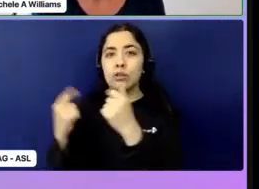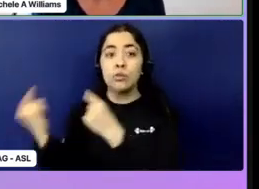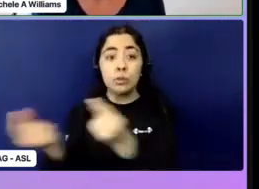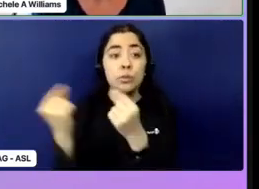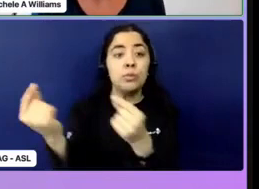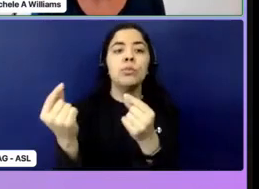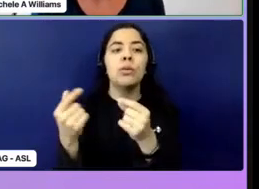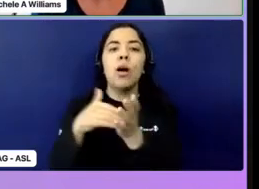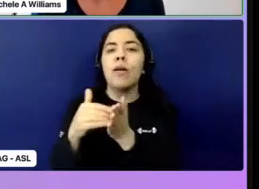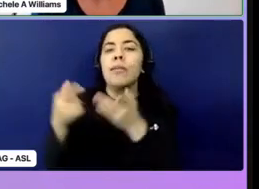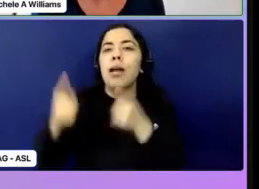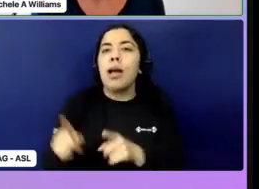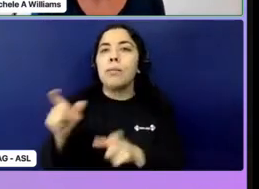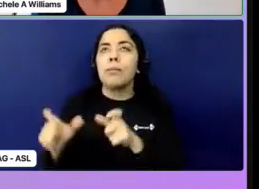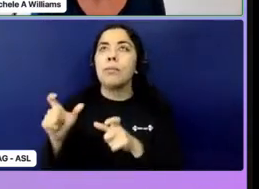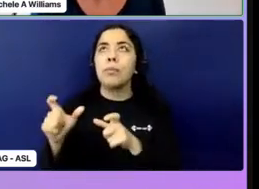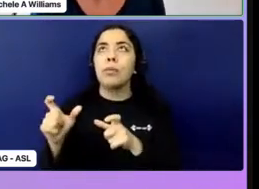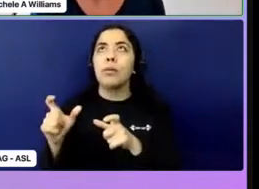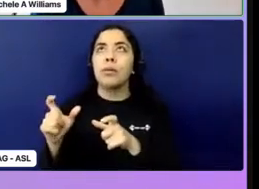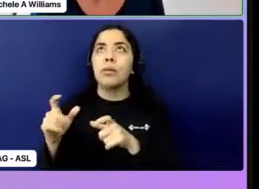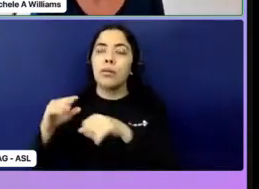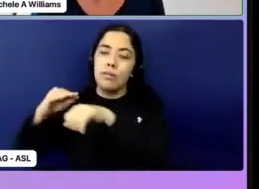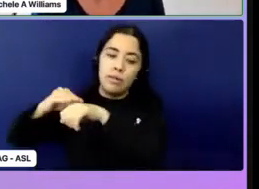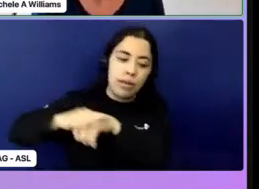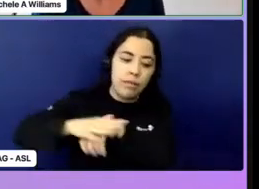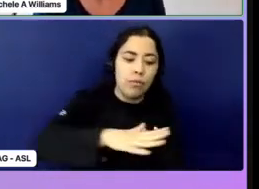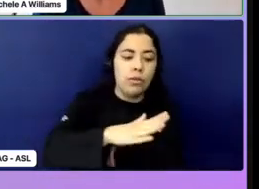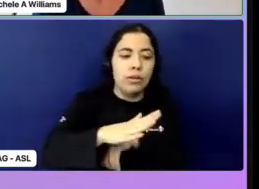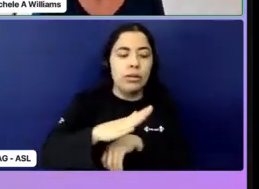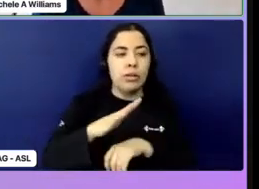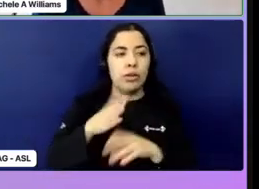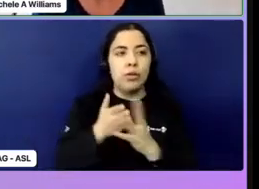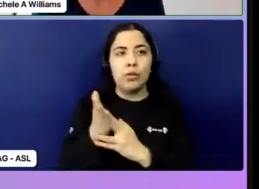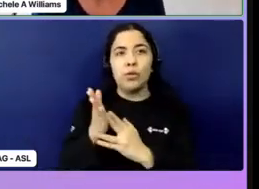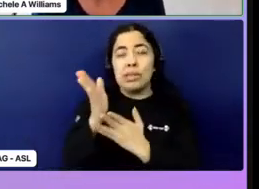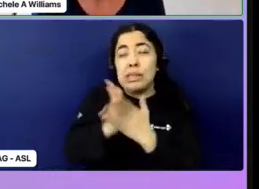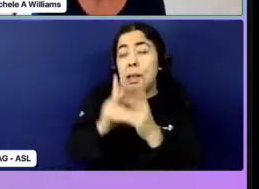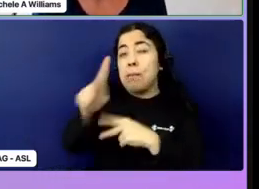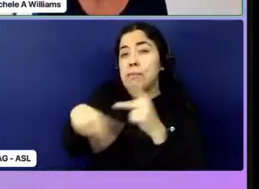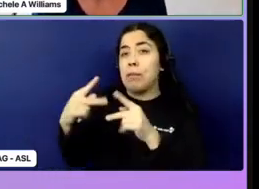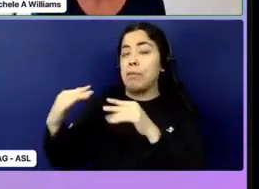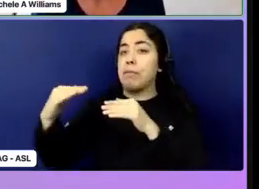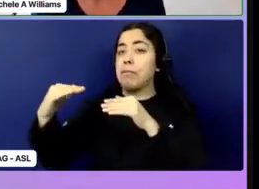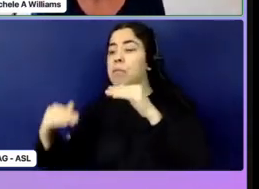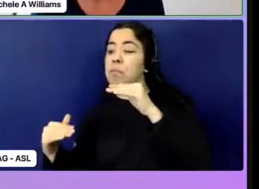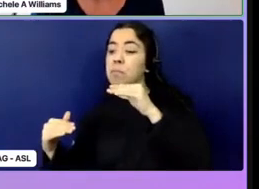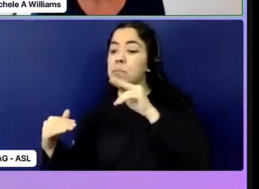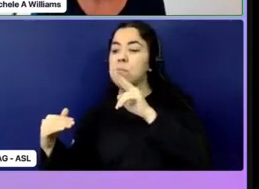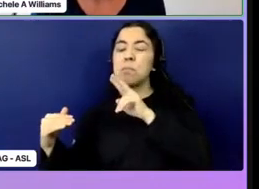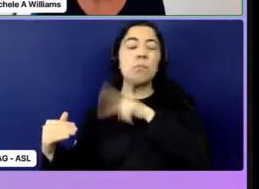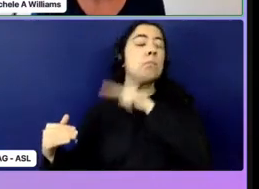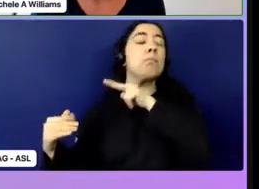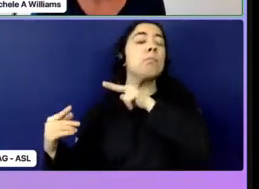ablist. So your viewpoint disability will guide how you approach every activity, and oftentimes it will be influenced by something known